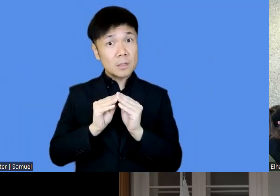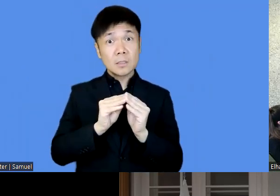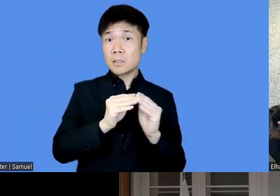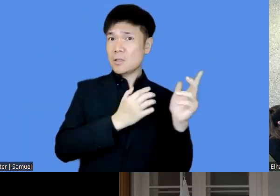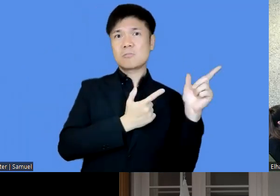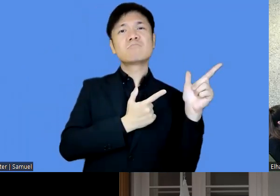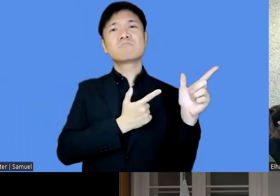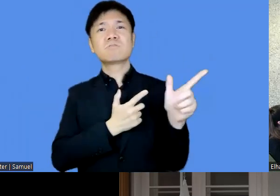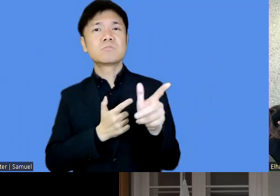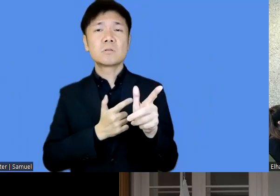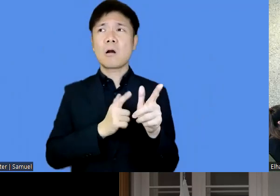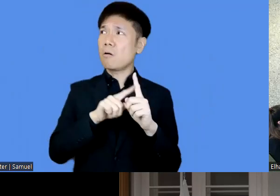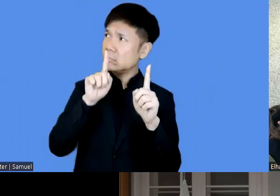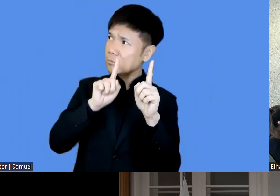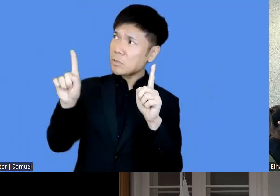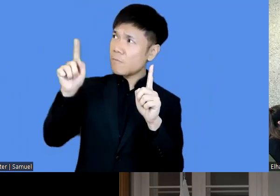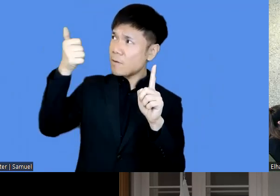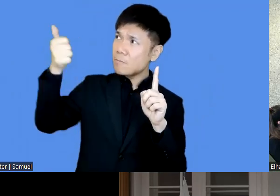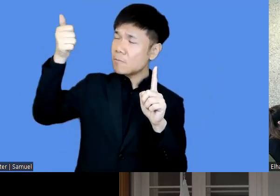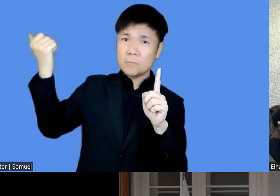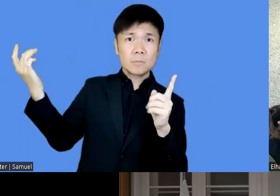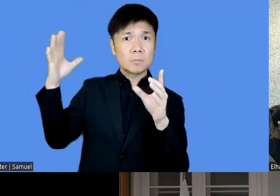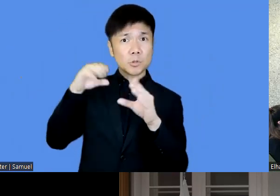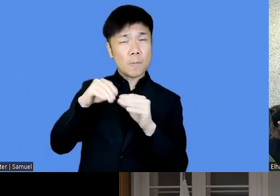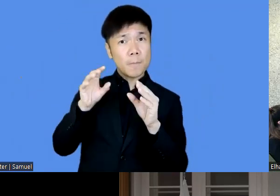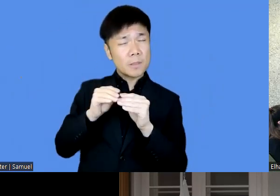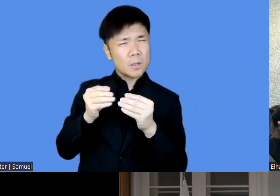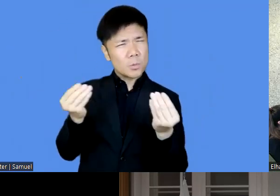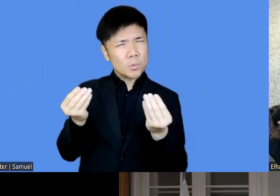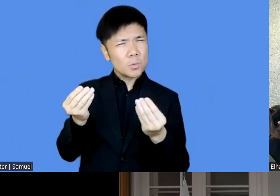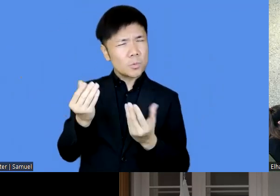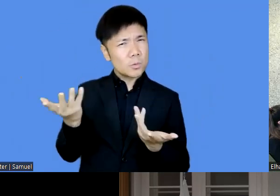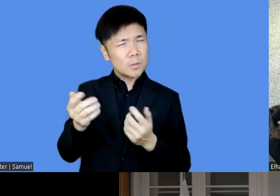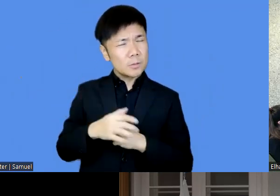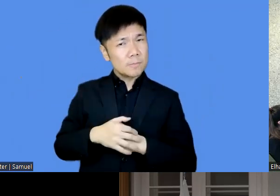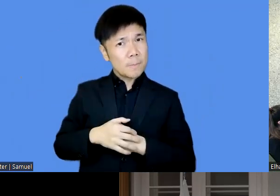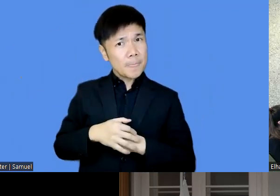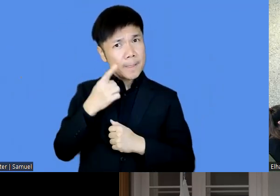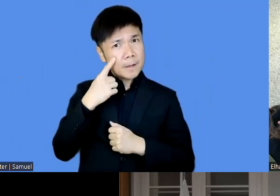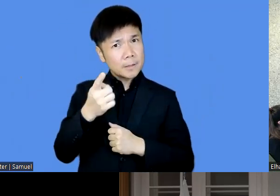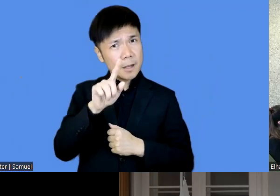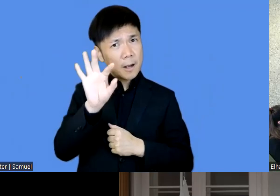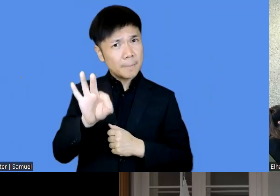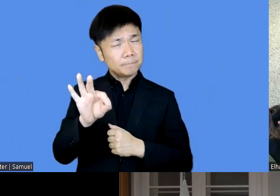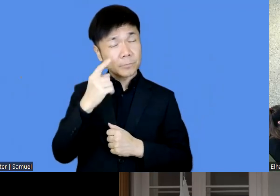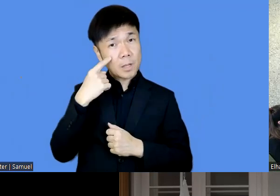consultations were very useful, I understand, but do you seem to have more or what are the next steps to these consultations?